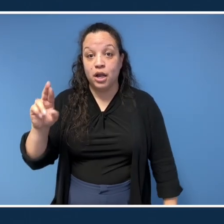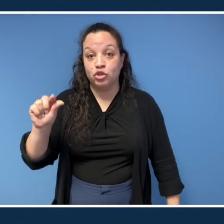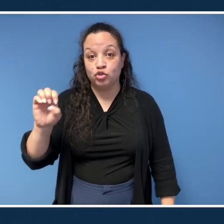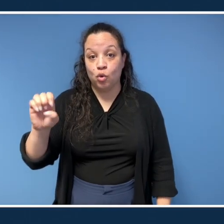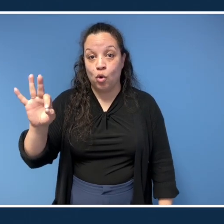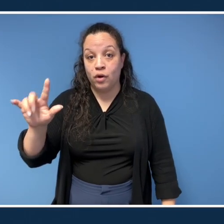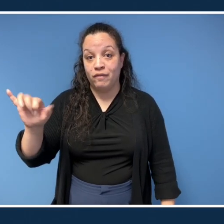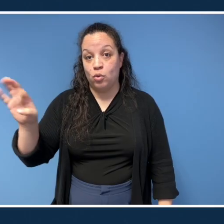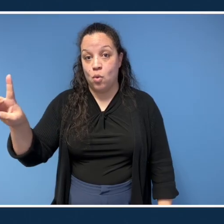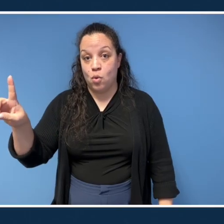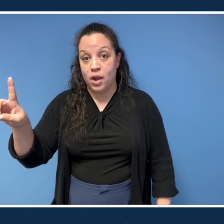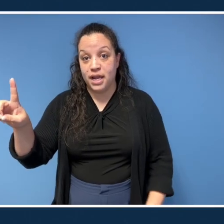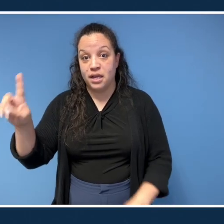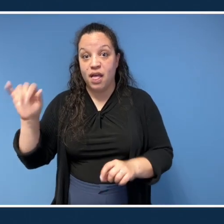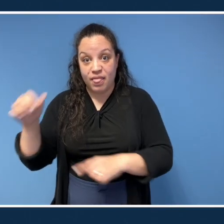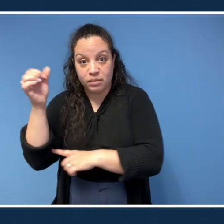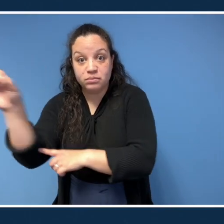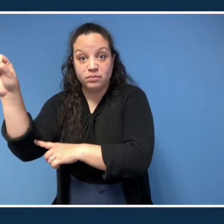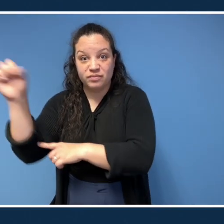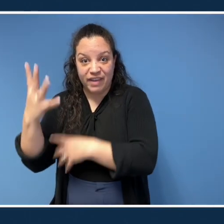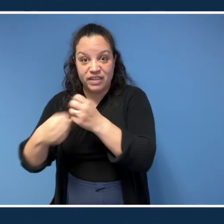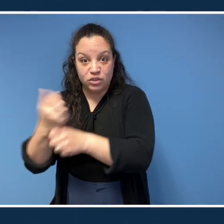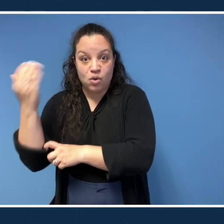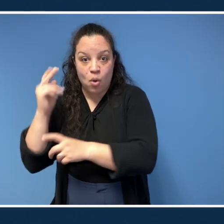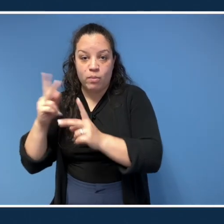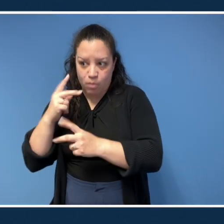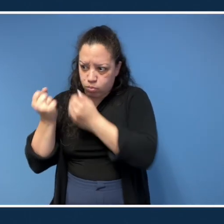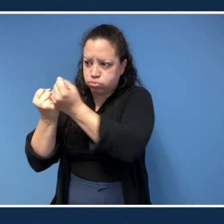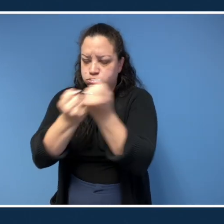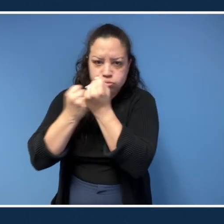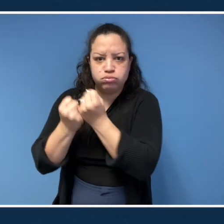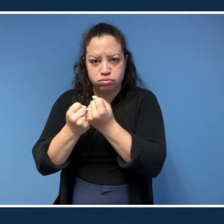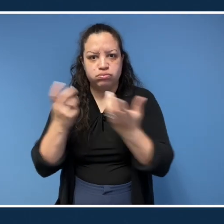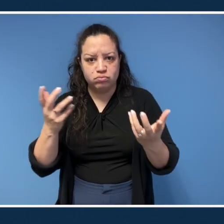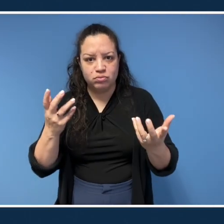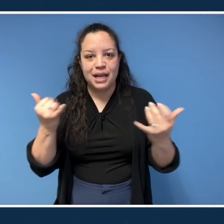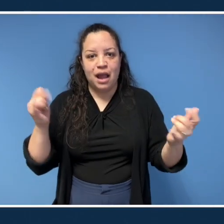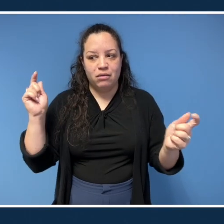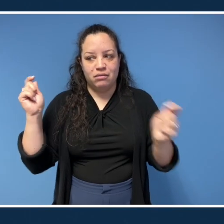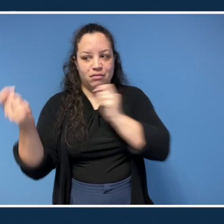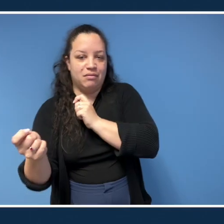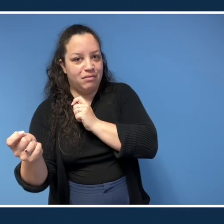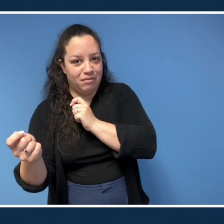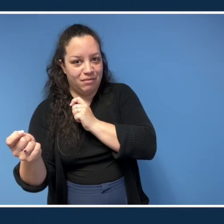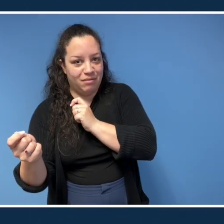People were showing up. That was five years ago. And then things have shifted. So where are where is the allyship now?